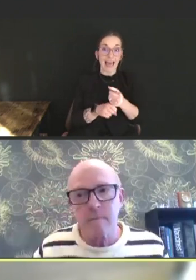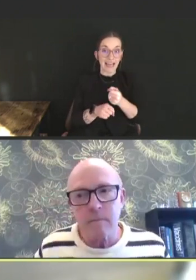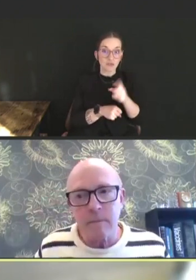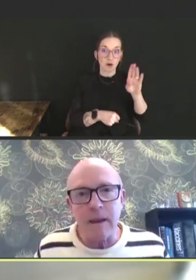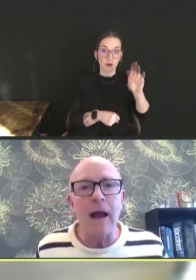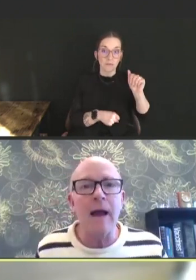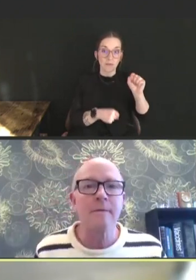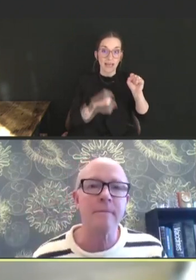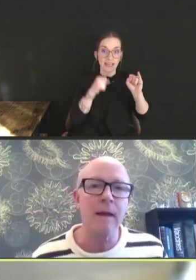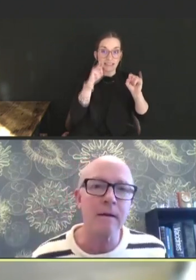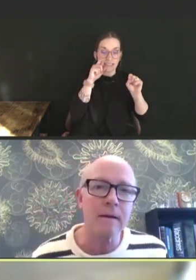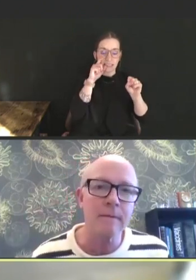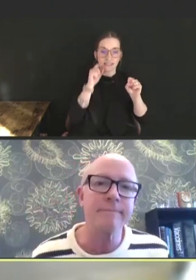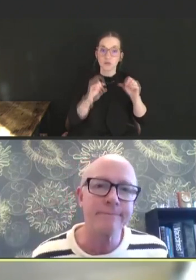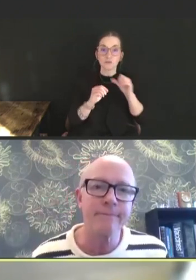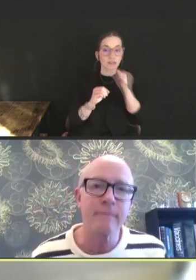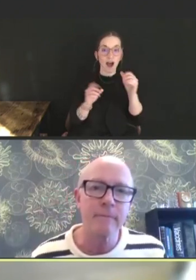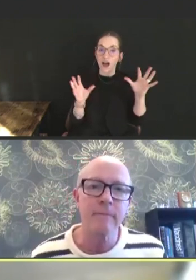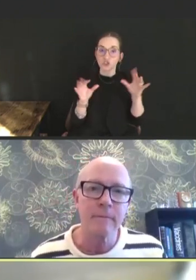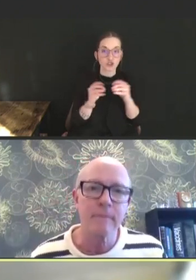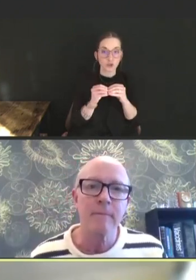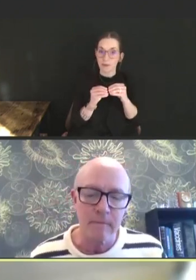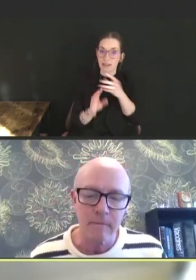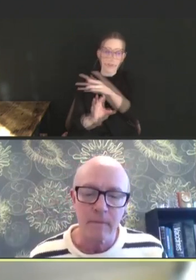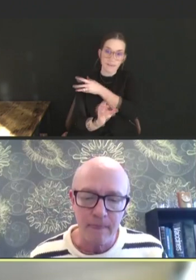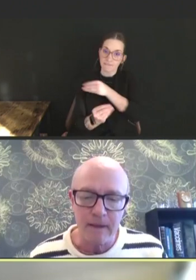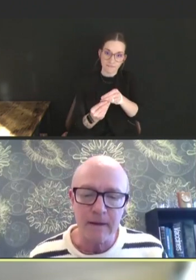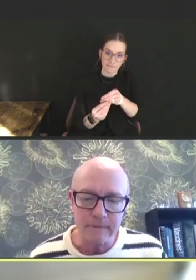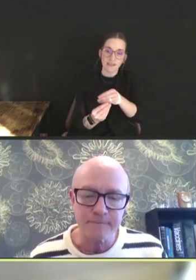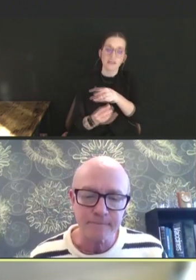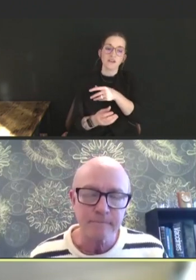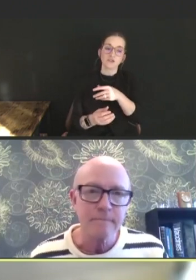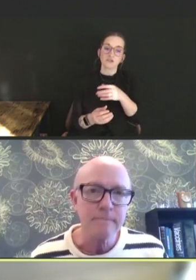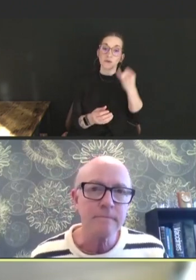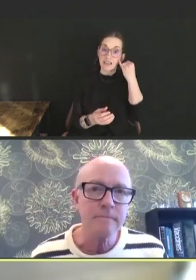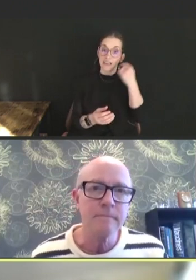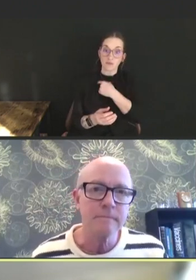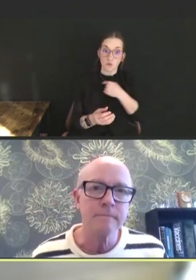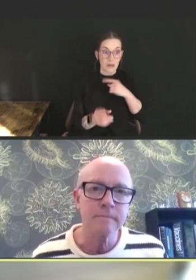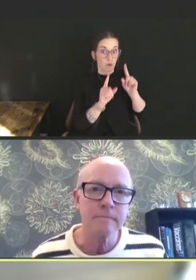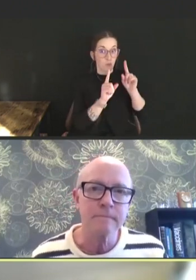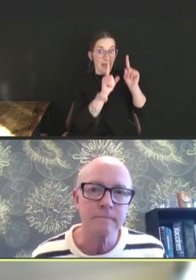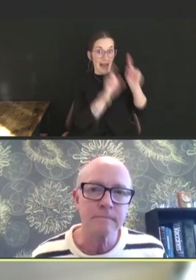So, what we did was we looked at it and said, in any given year for the people who are eligible